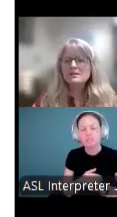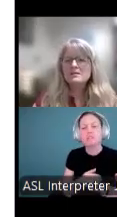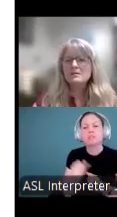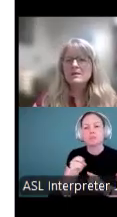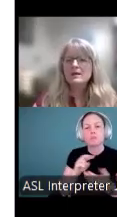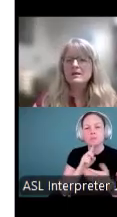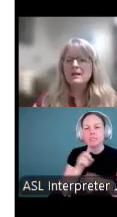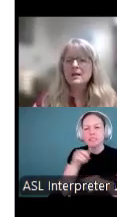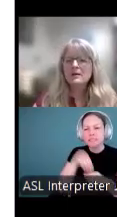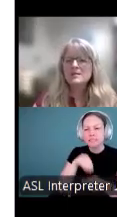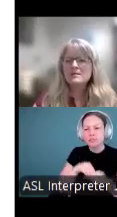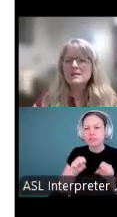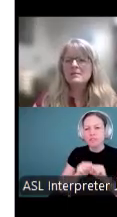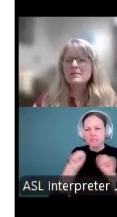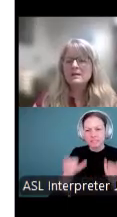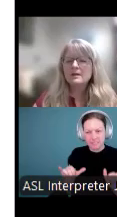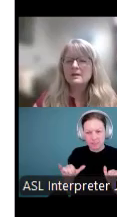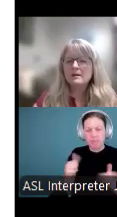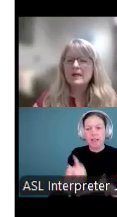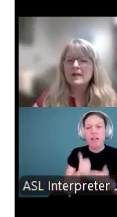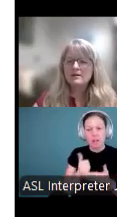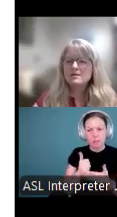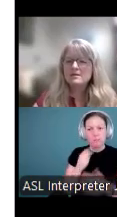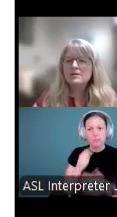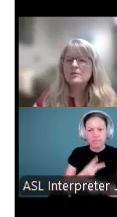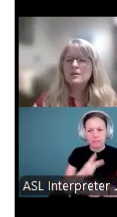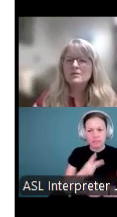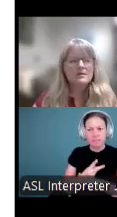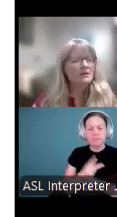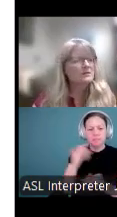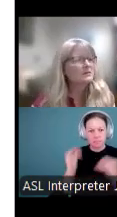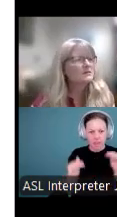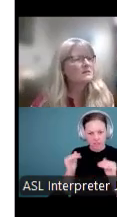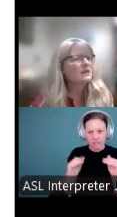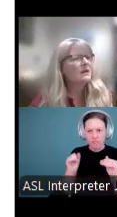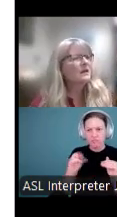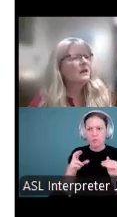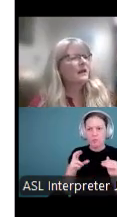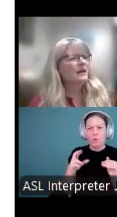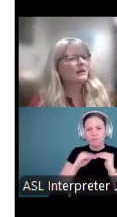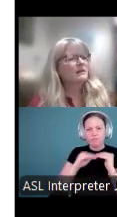system that helps us keep a balance or homeostasis, and it